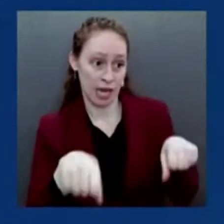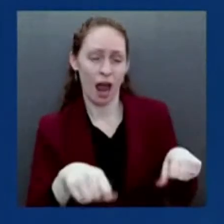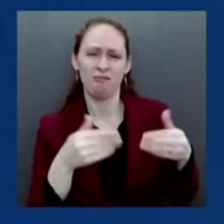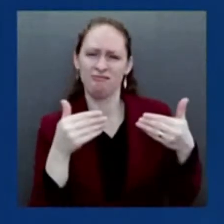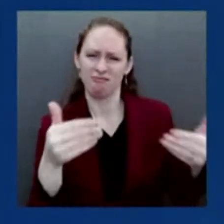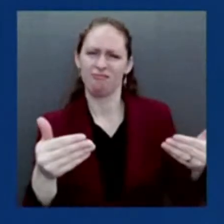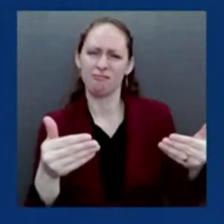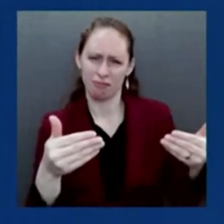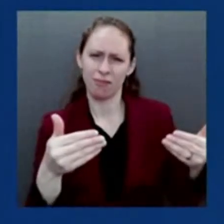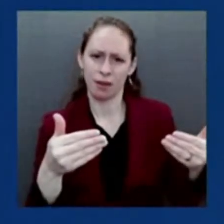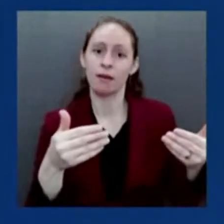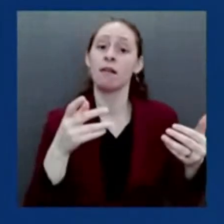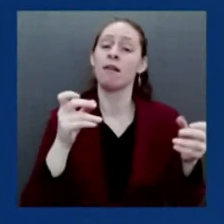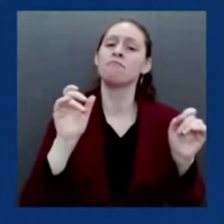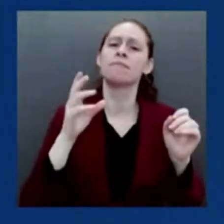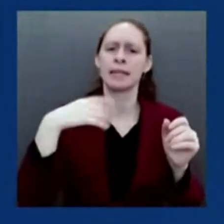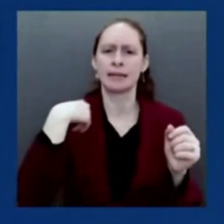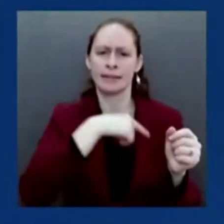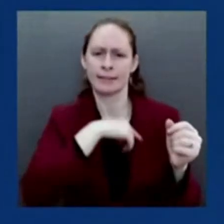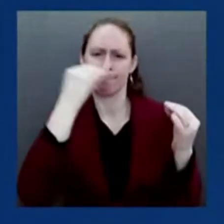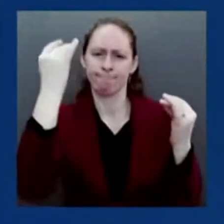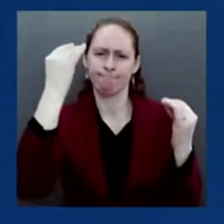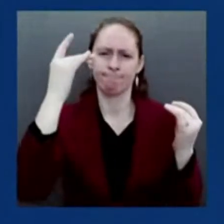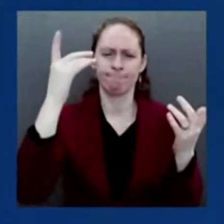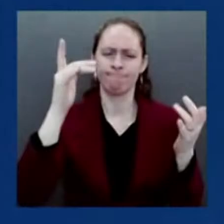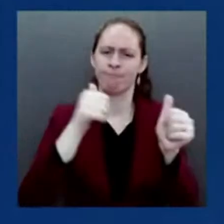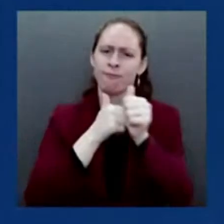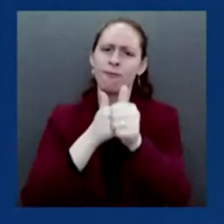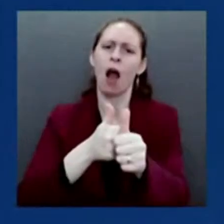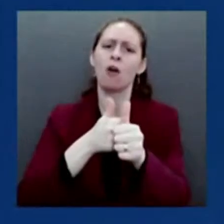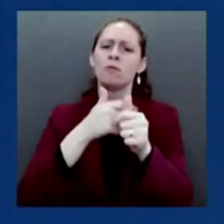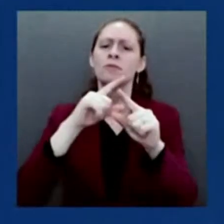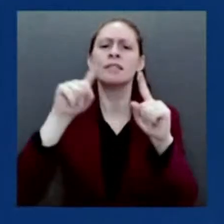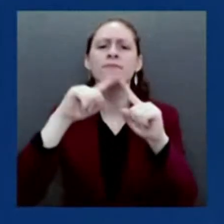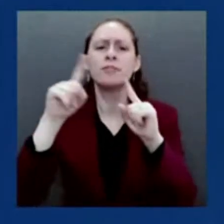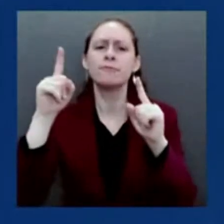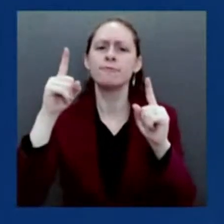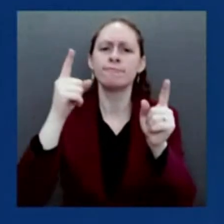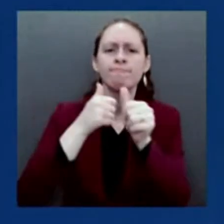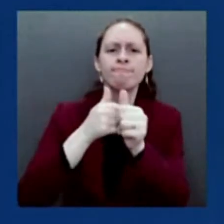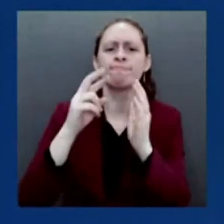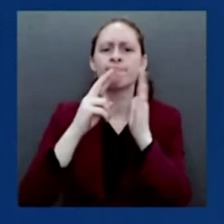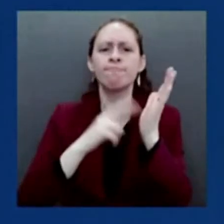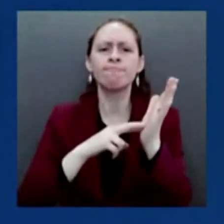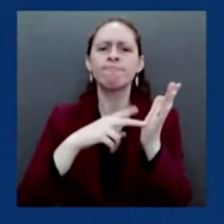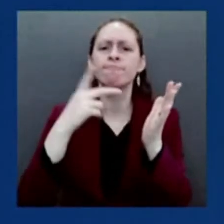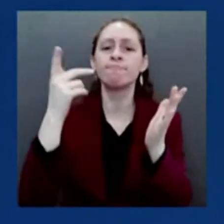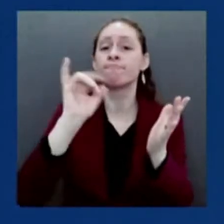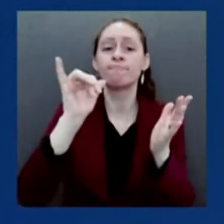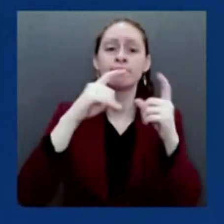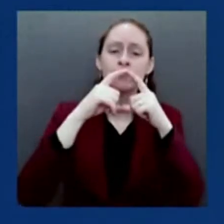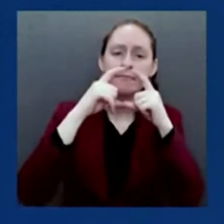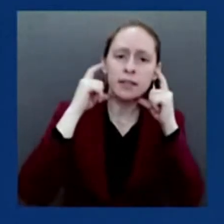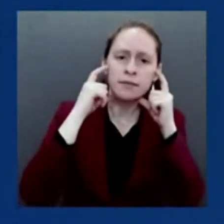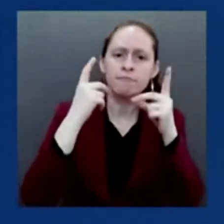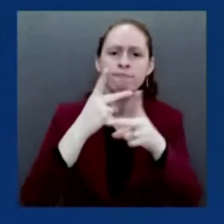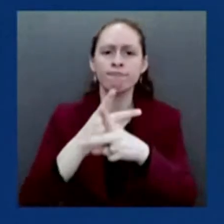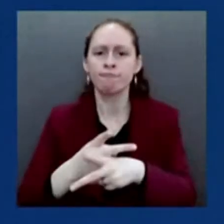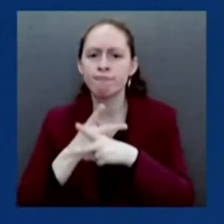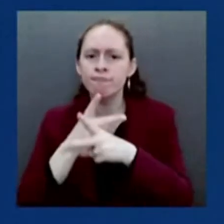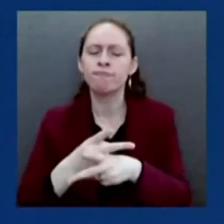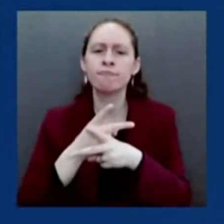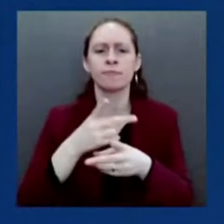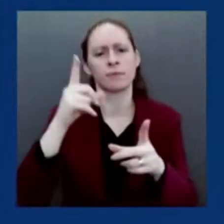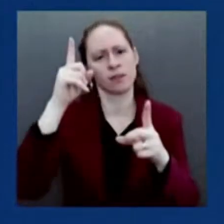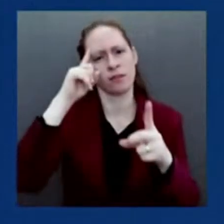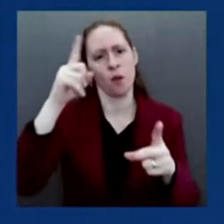ONCE WE DO SO, WE PRACTICE ALL